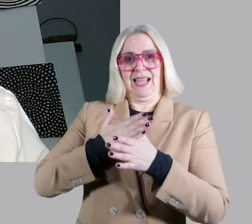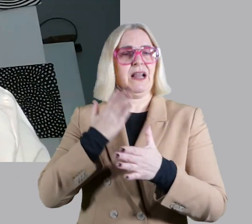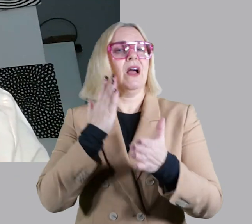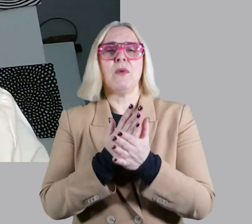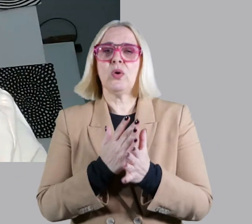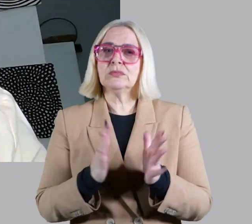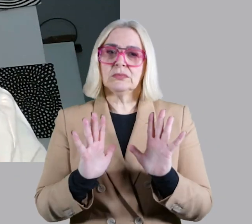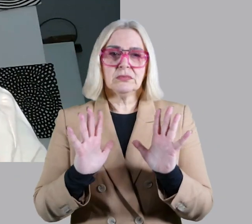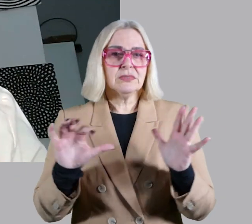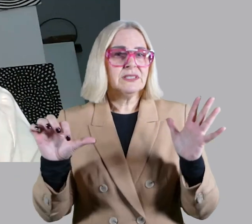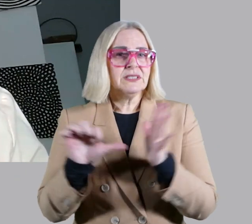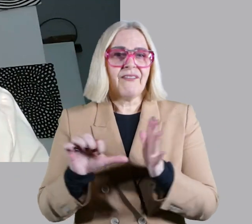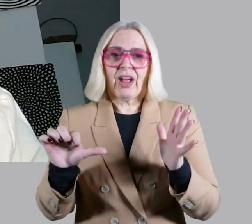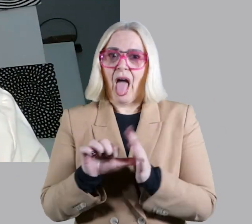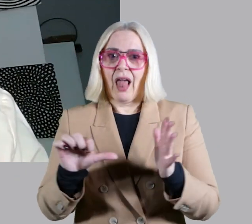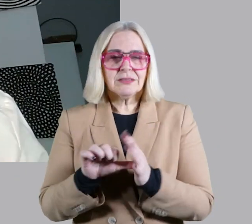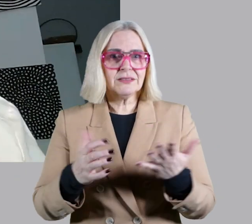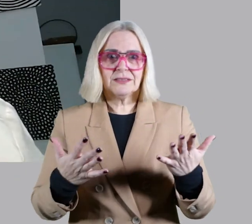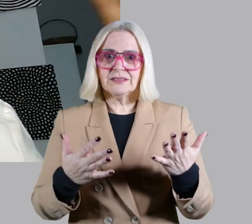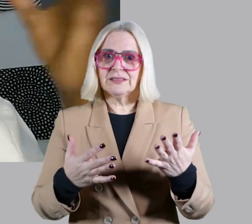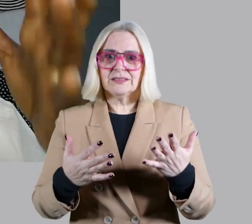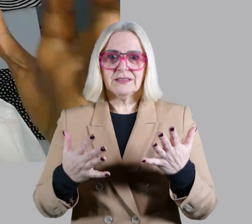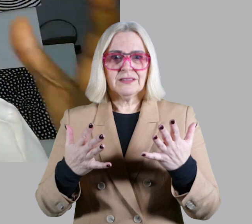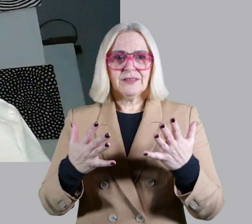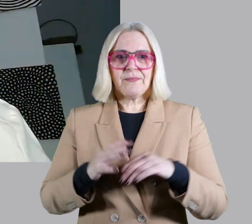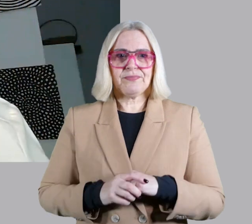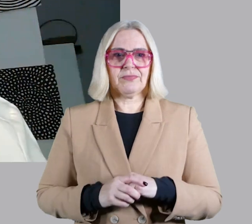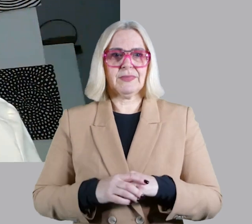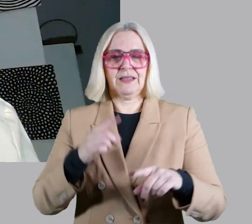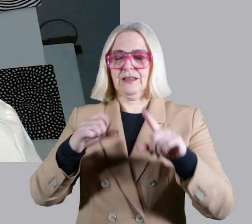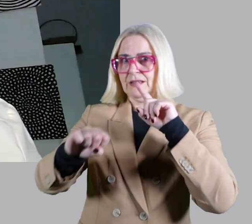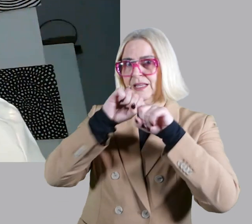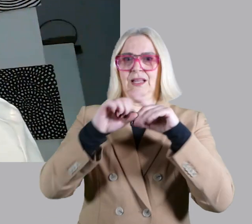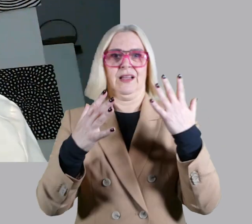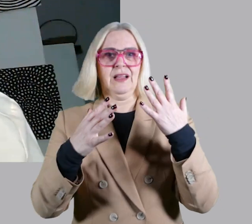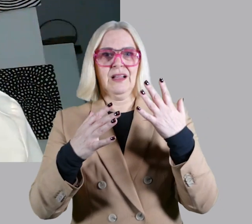most difficult at the beginning, you know. It hits you from nowhere.